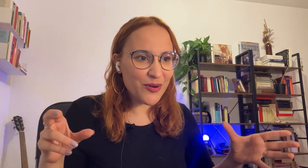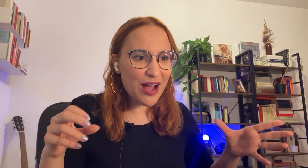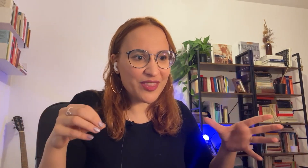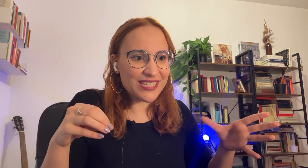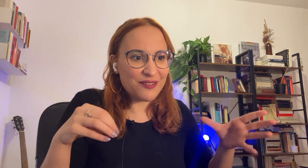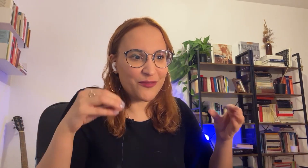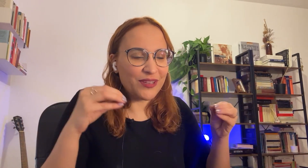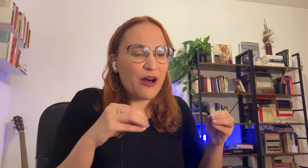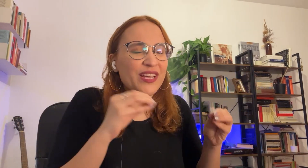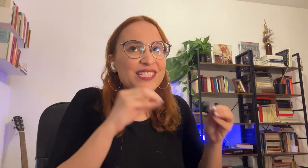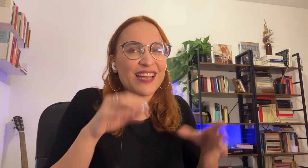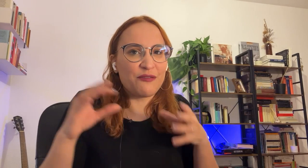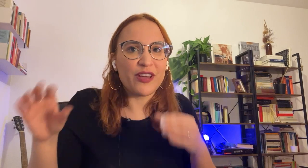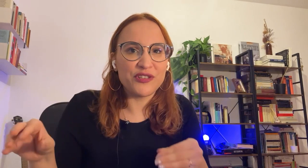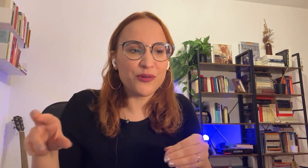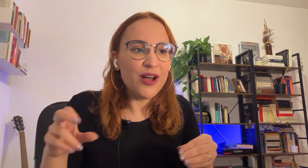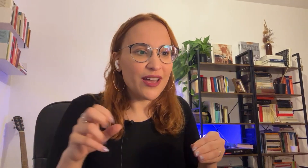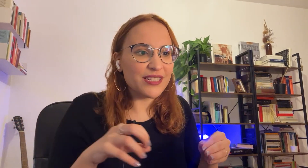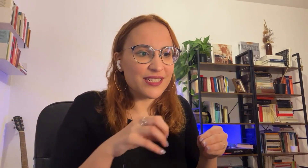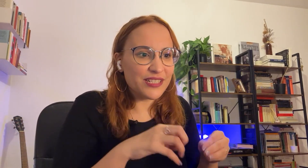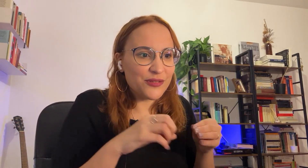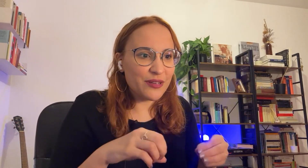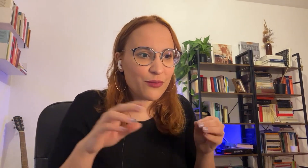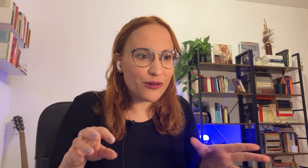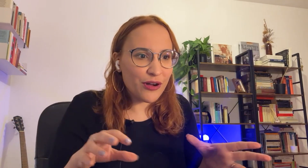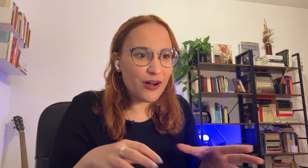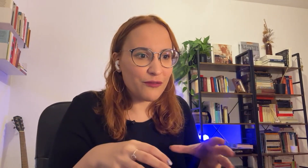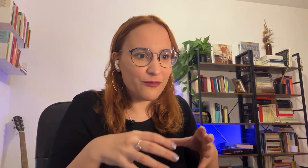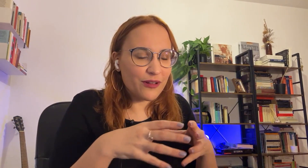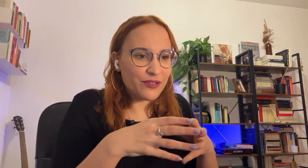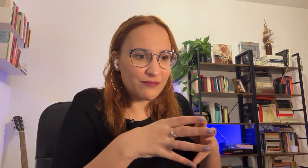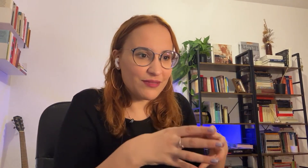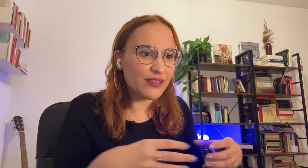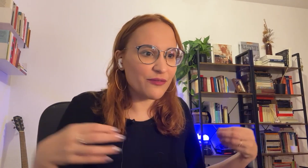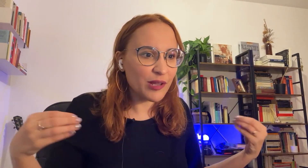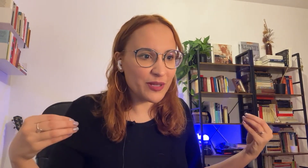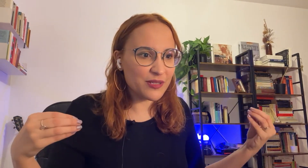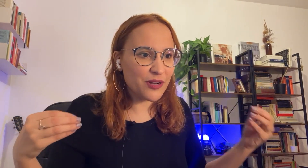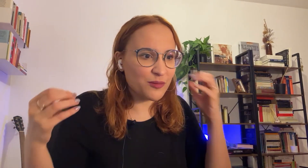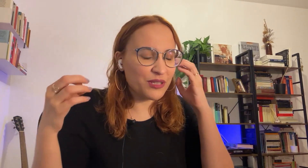So, how does that affect you in the day-to-day work of developing this product?